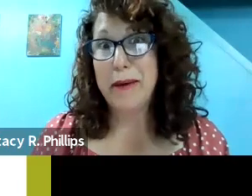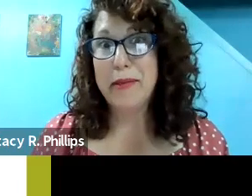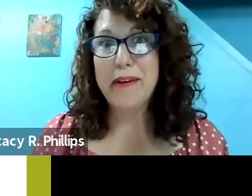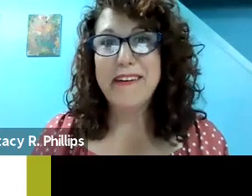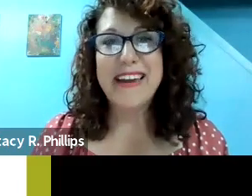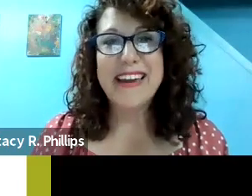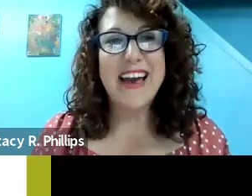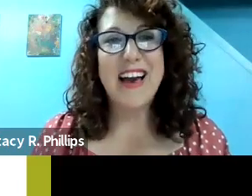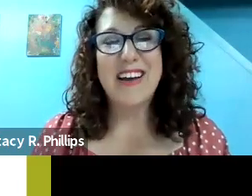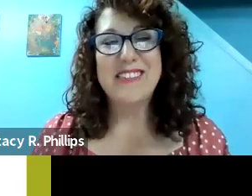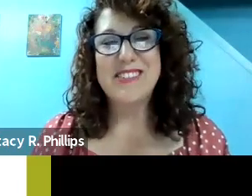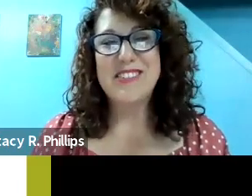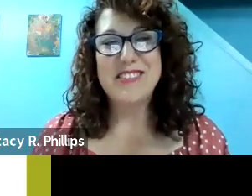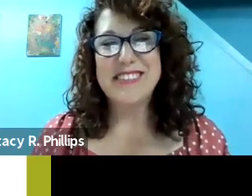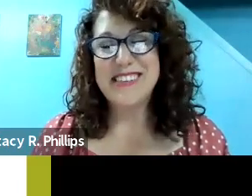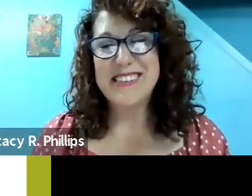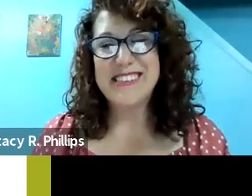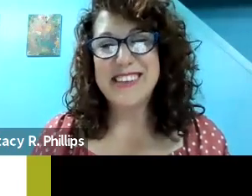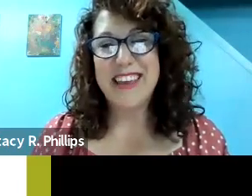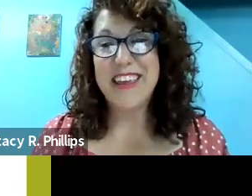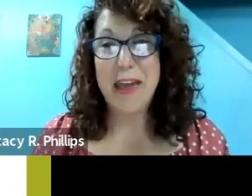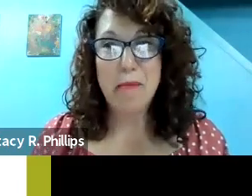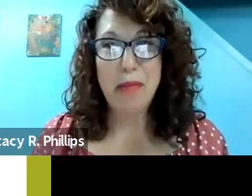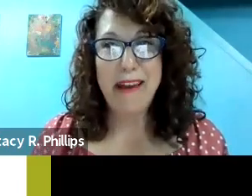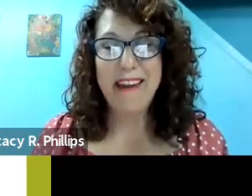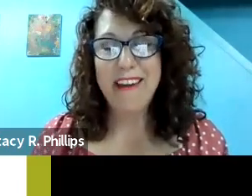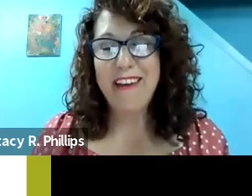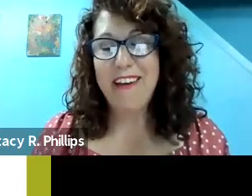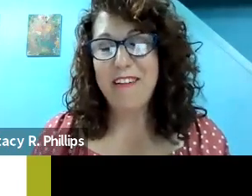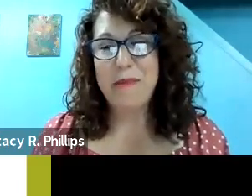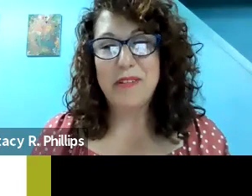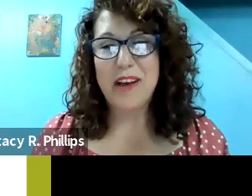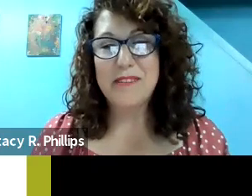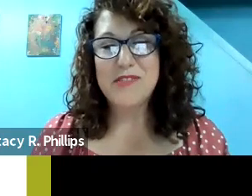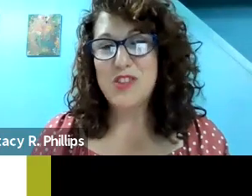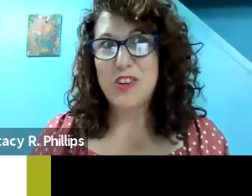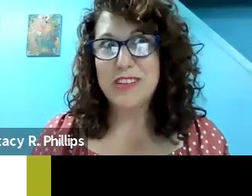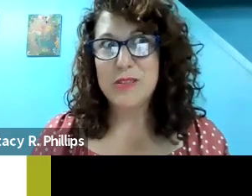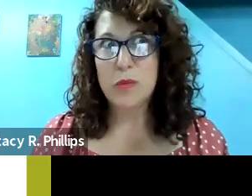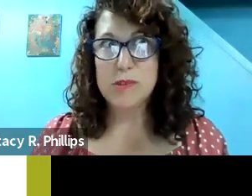vocabulary to assist in gameplay. A lot of students,